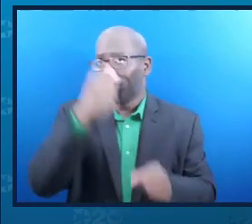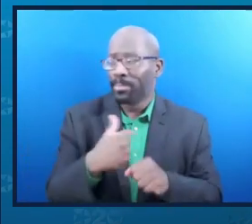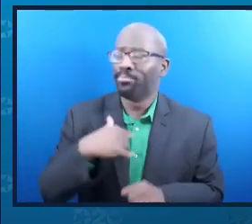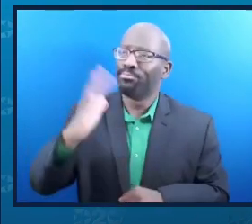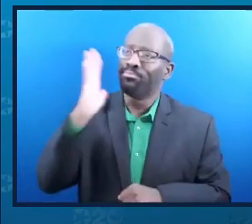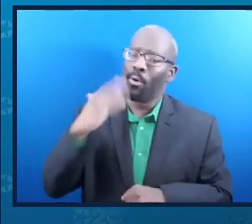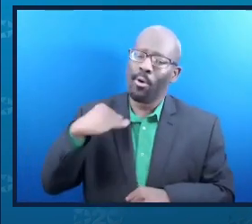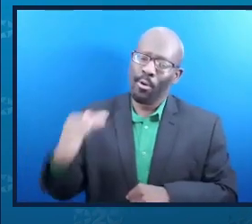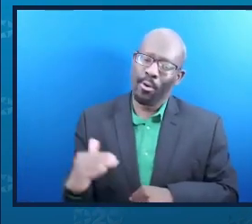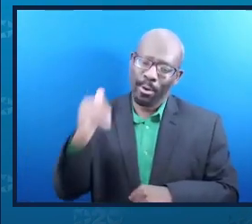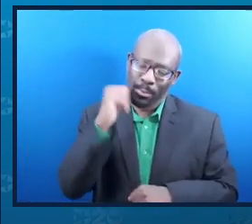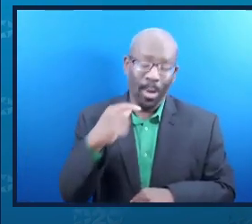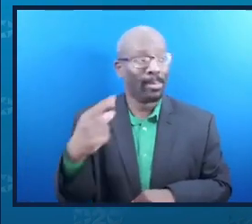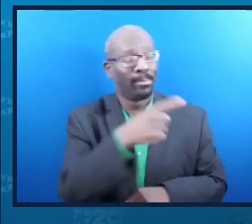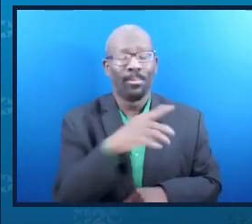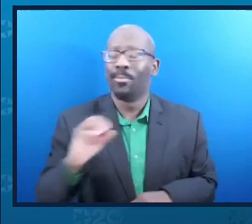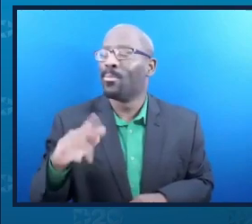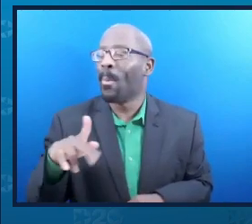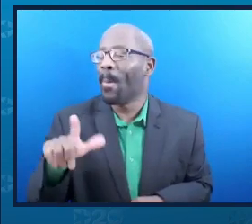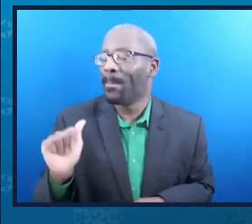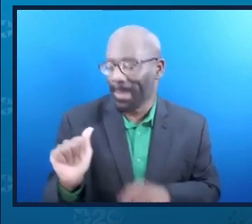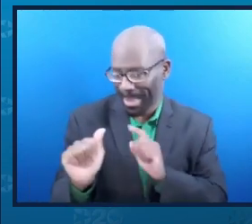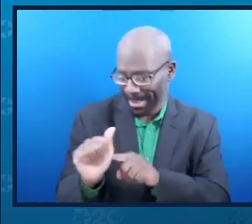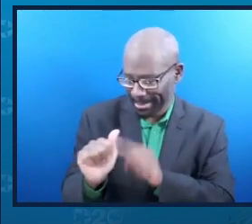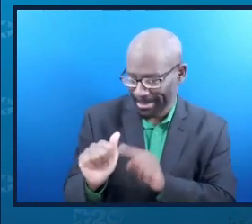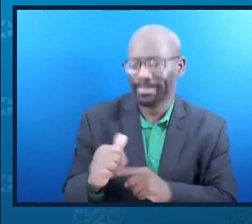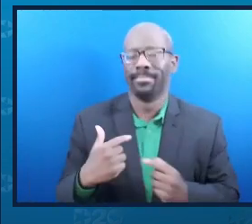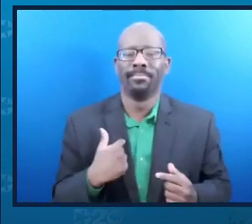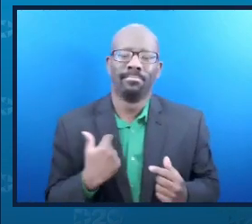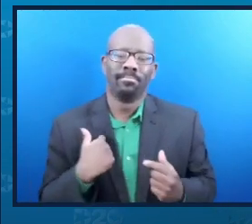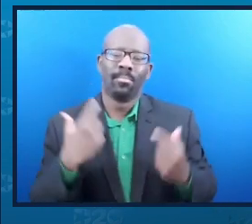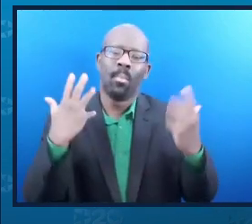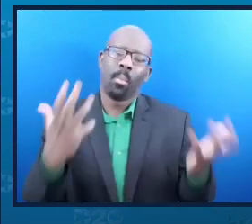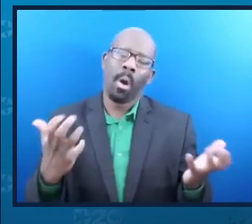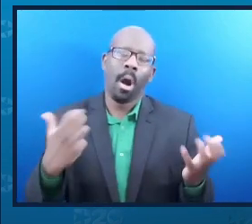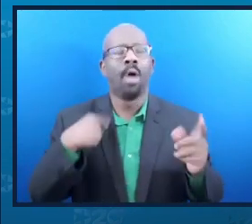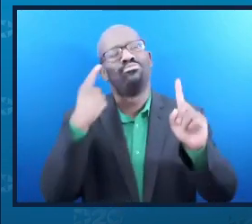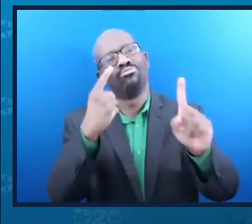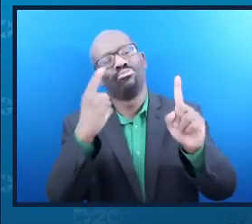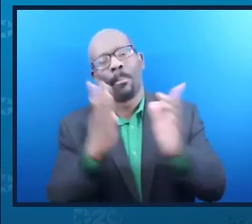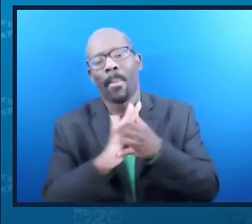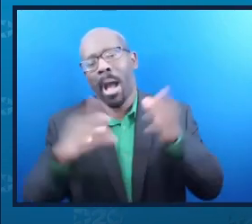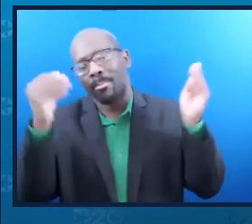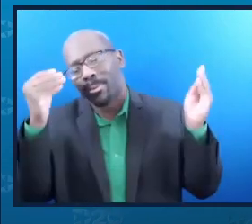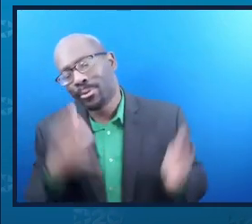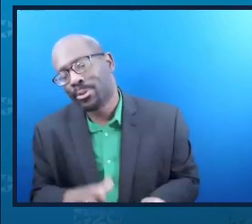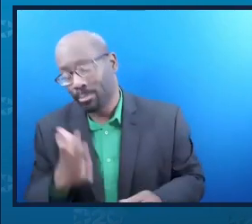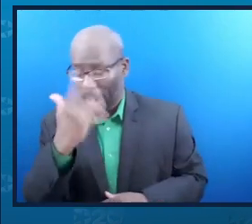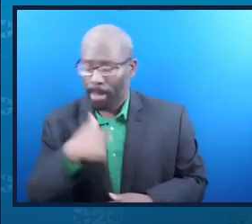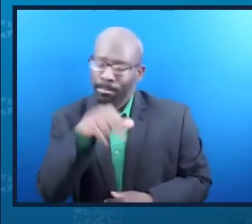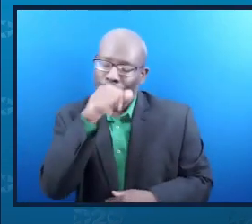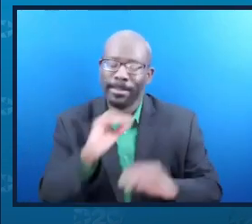OKLAHOMA, WHAT I WANTED MOST IN